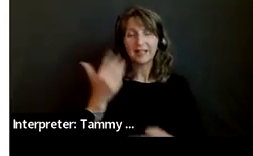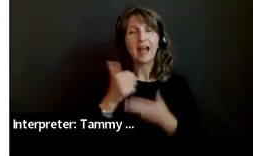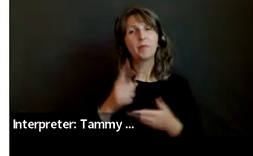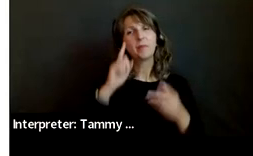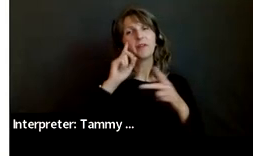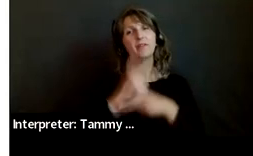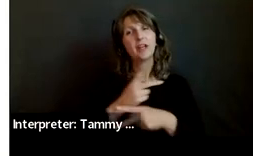Is it certain songs, certain smells, certain people? Because that's going to lessen these trauma reactions.